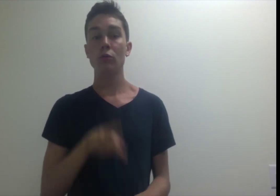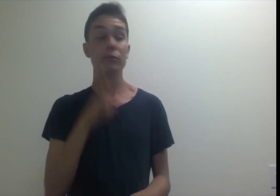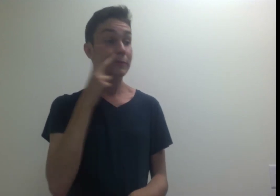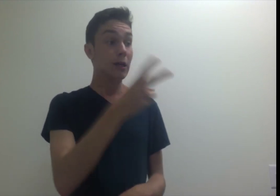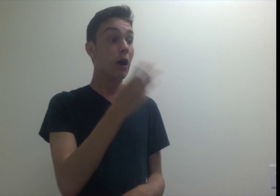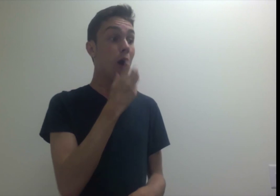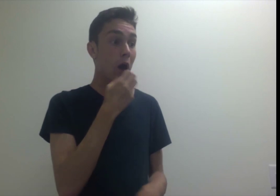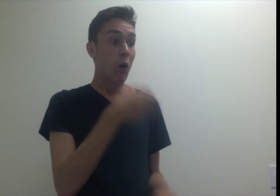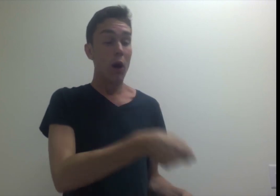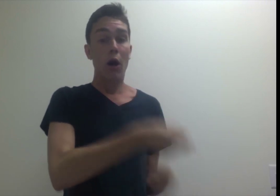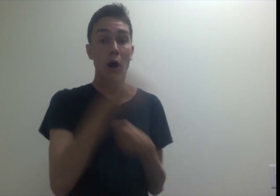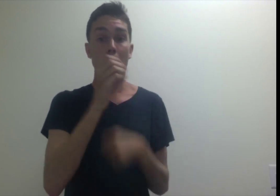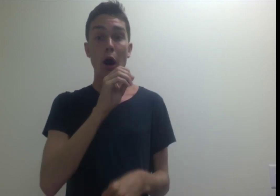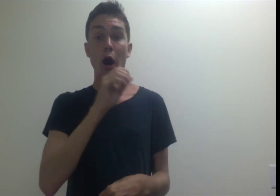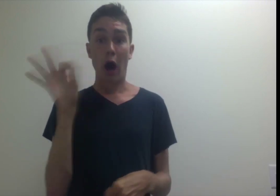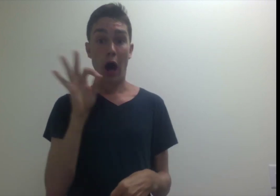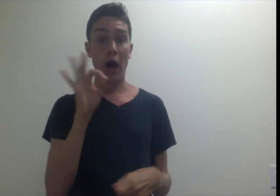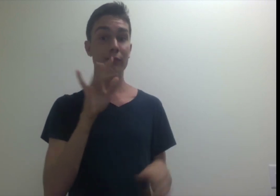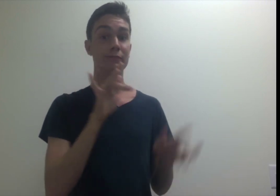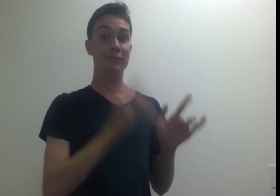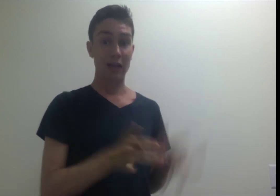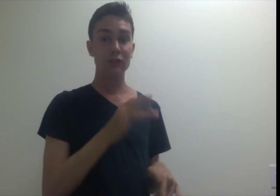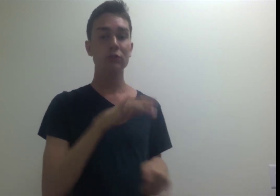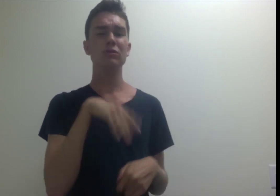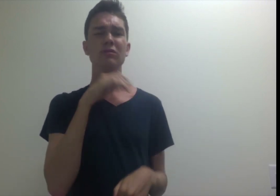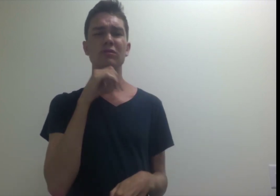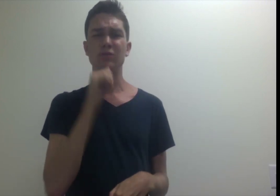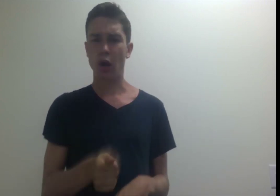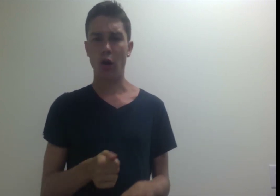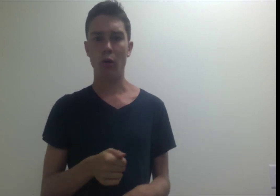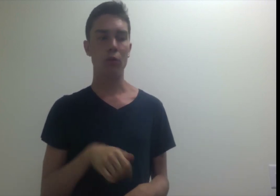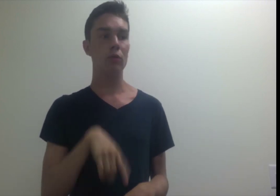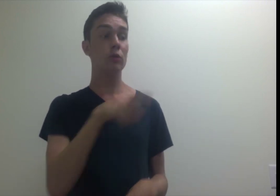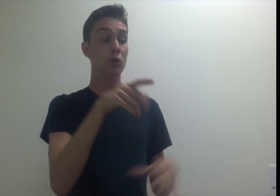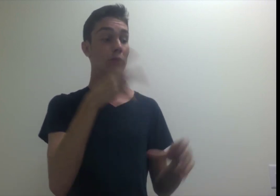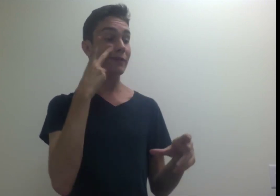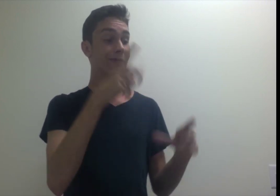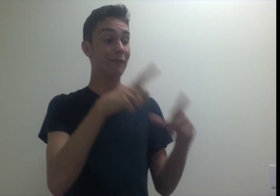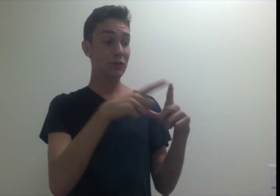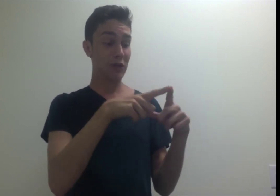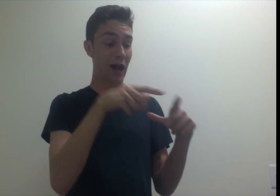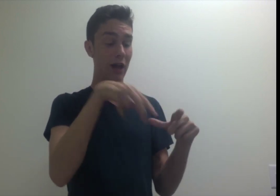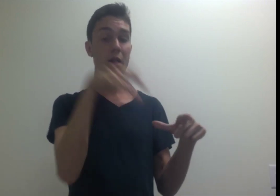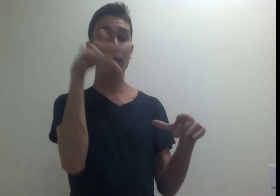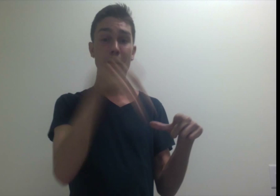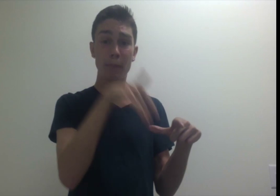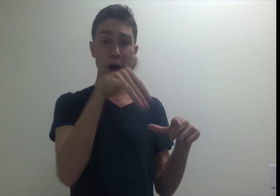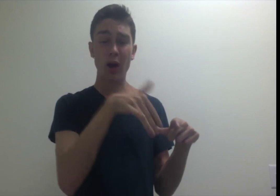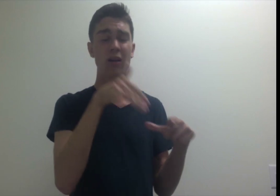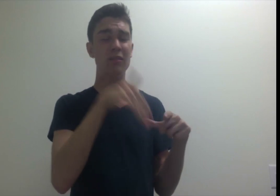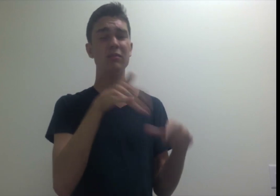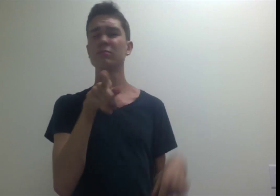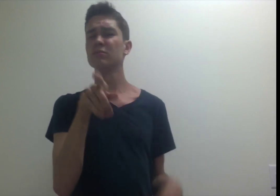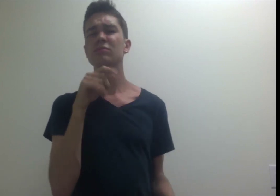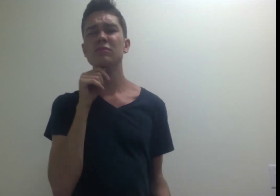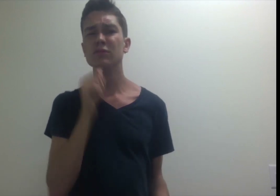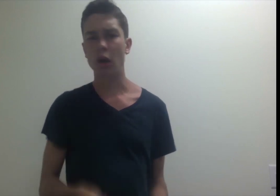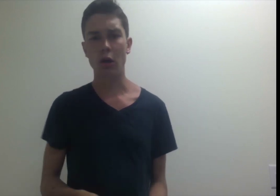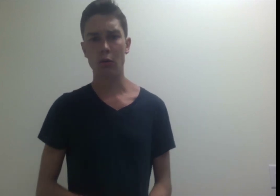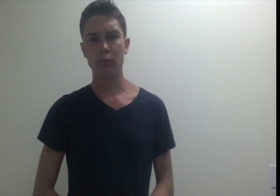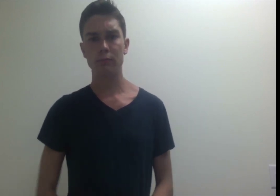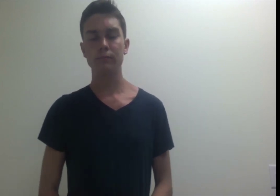take off her underwear, and insert your hand inside her vagina.